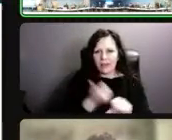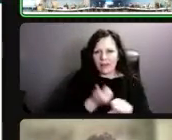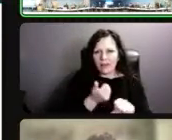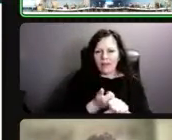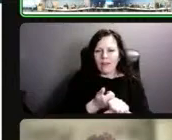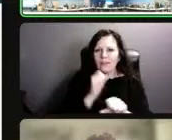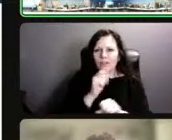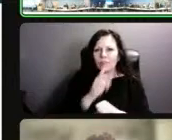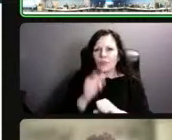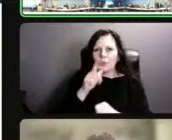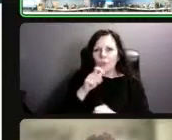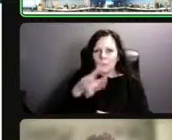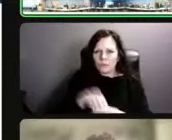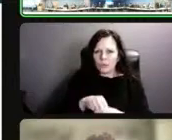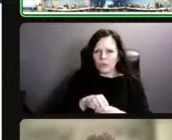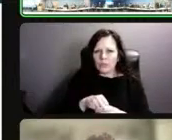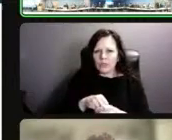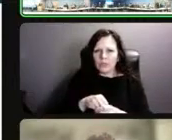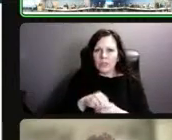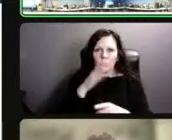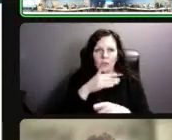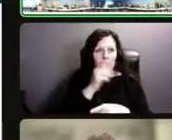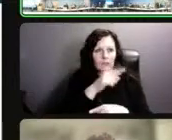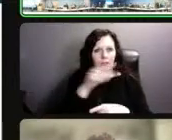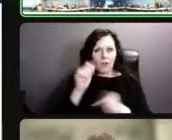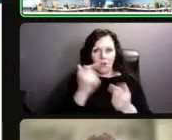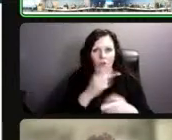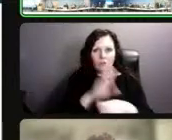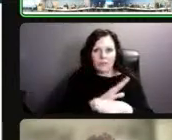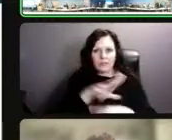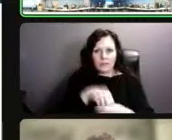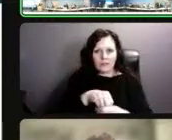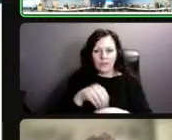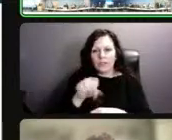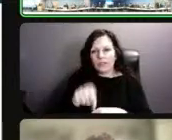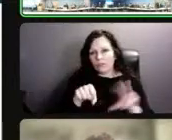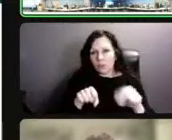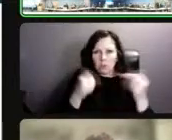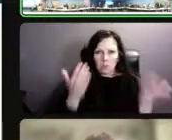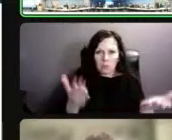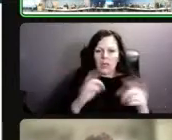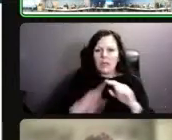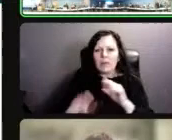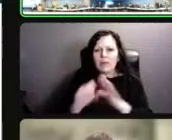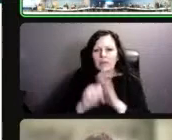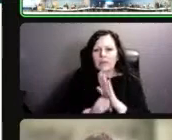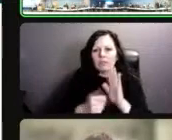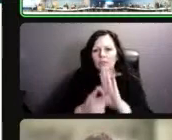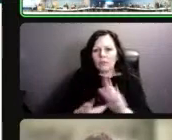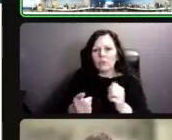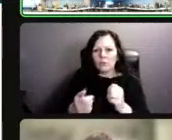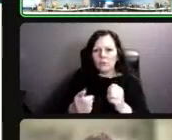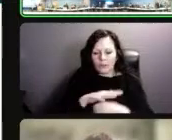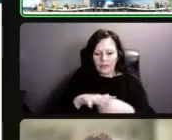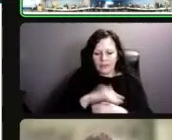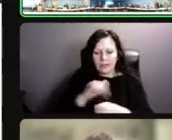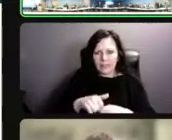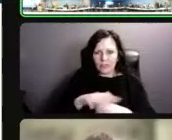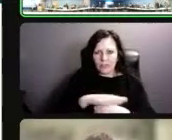SO YOU GUYS ARE THE DATA IS